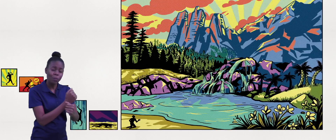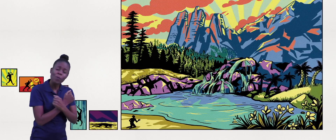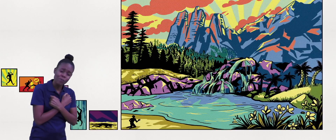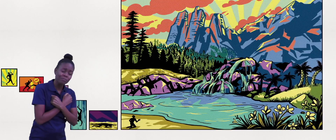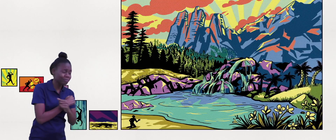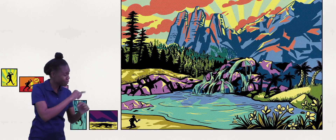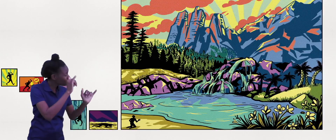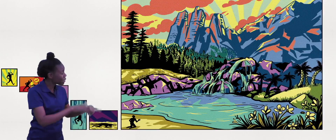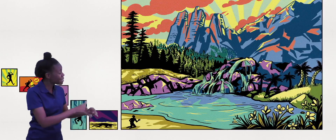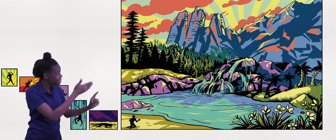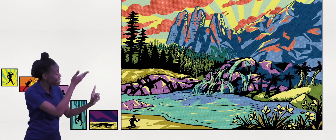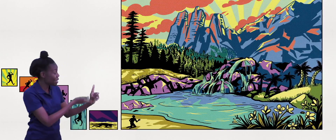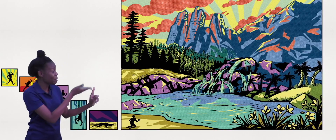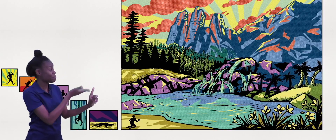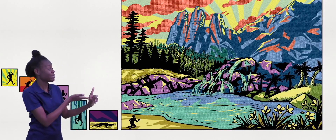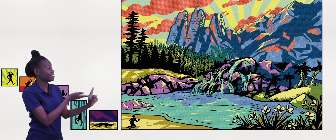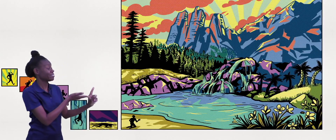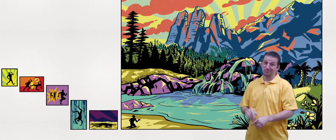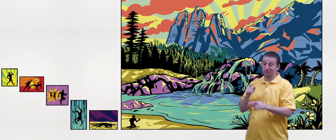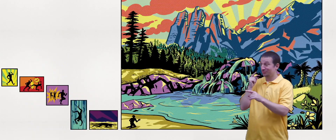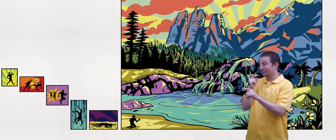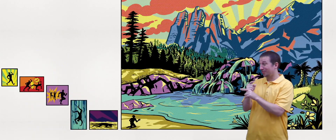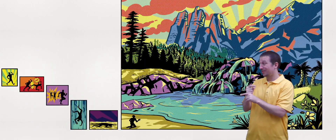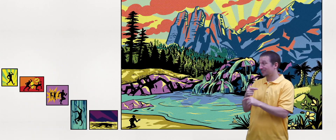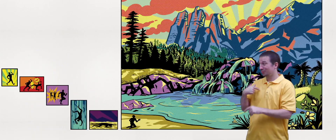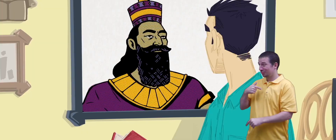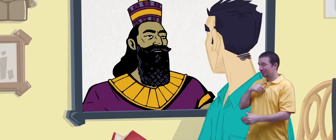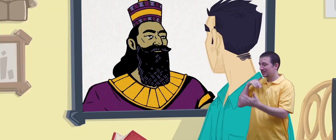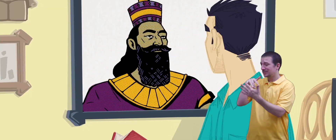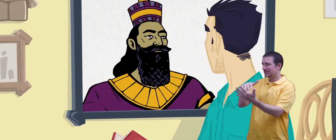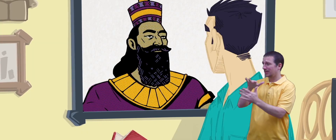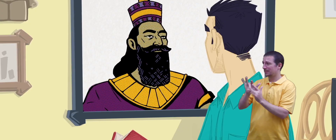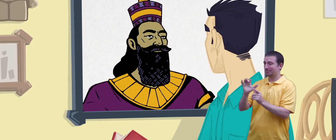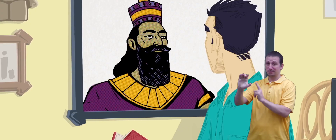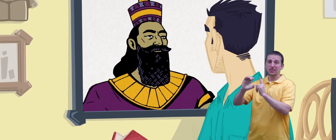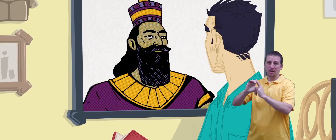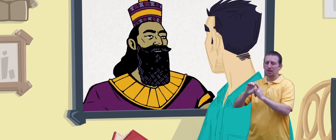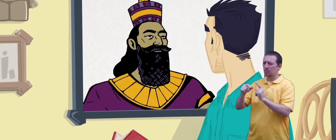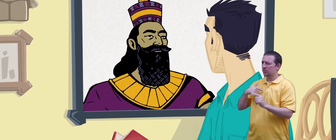and love of God, who is also a character. Tim: Right, and by studying biblical characters,